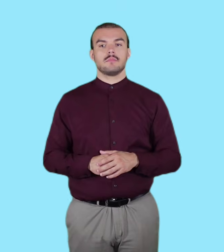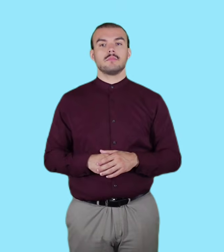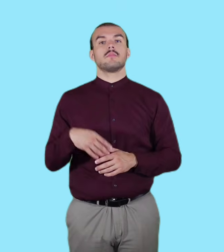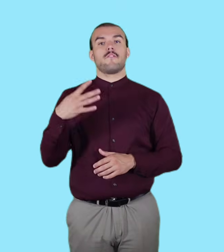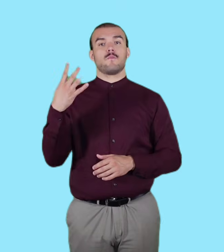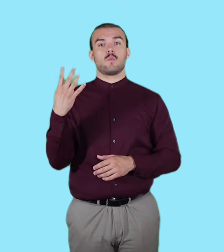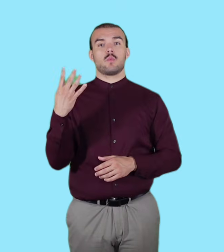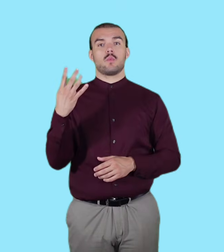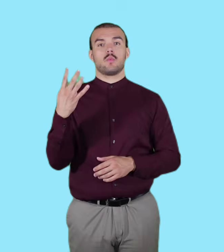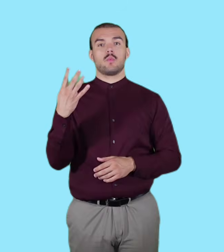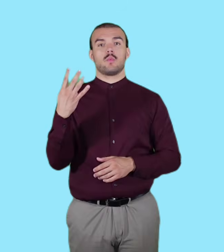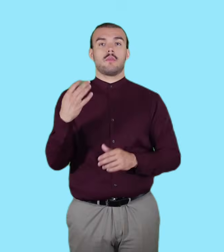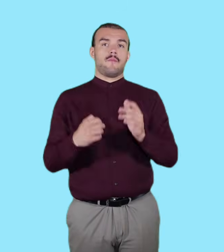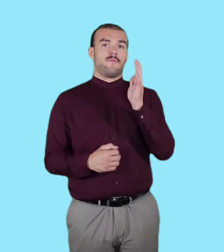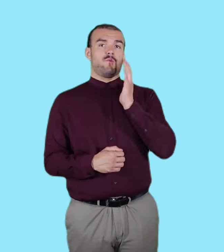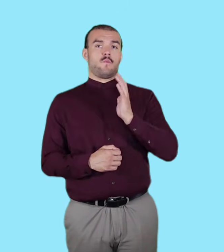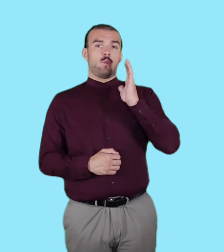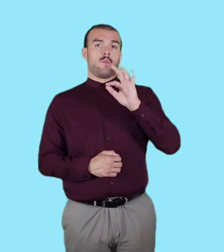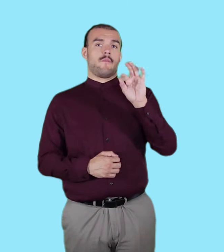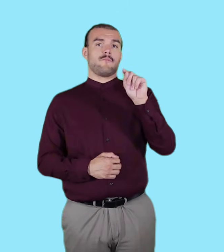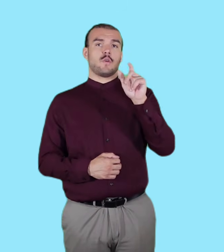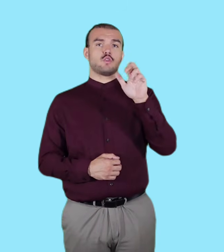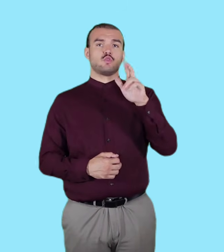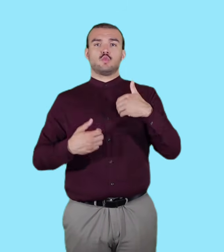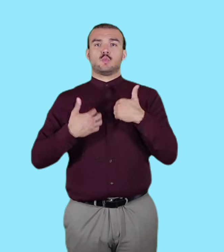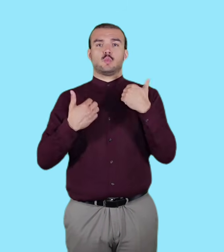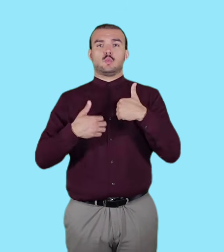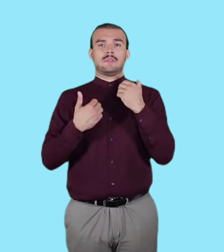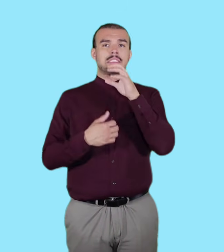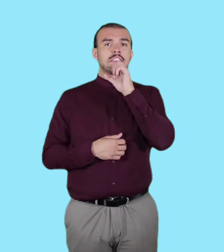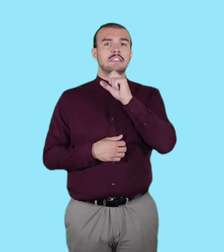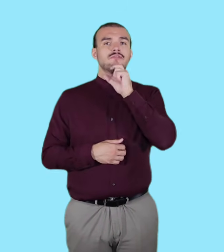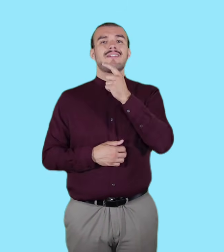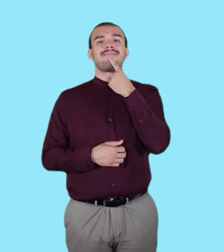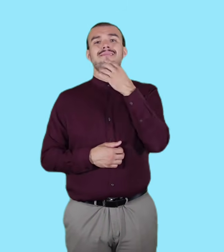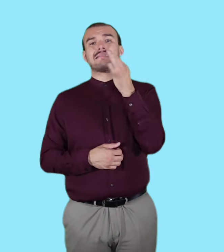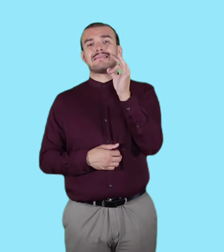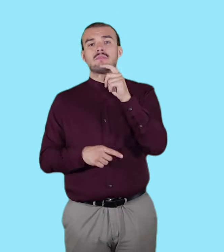Four, former foster youth, age 19 to 26.